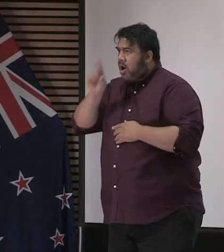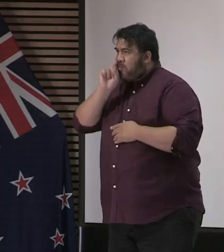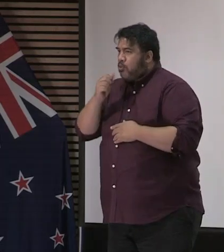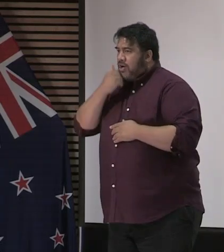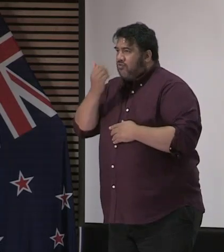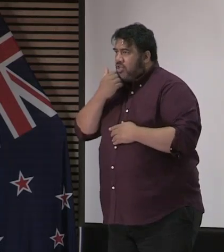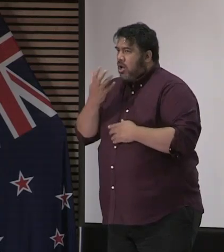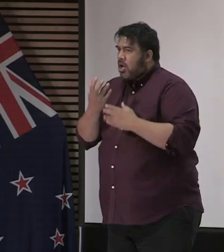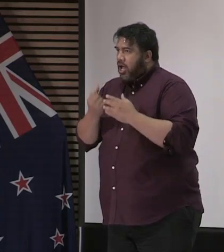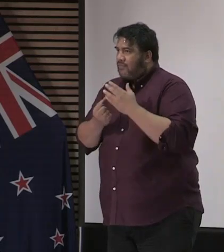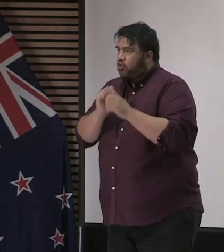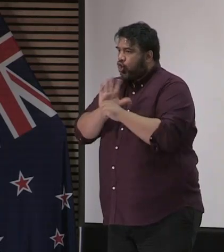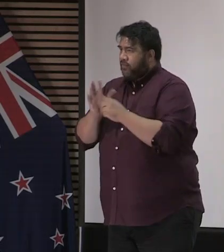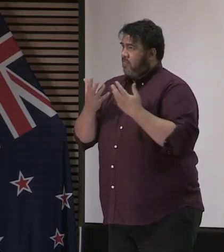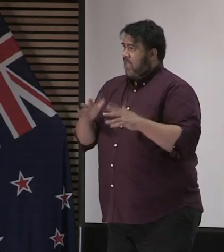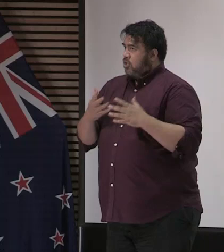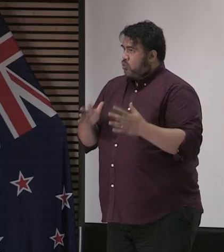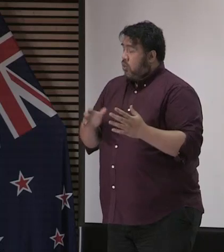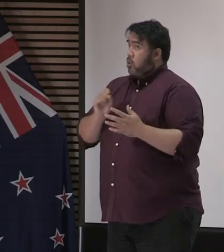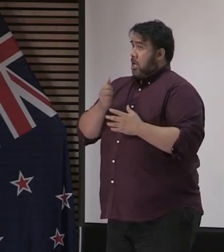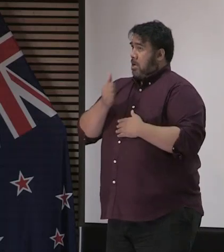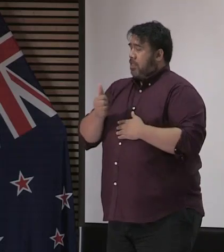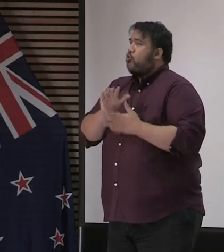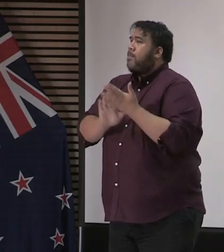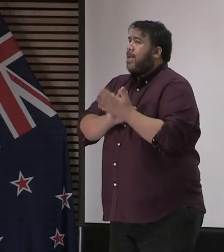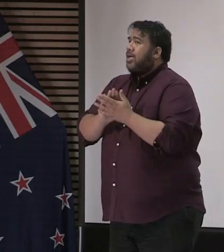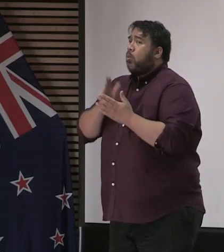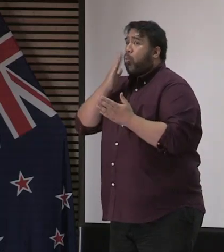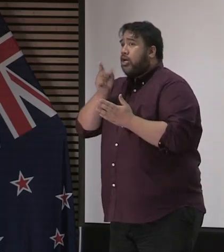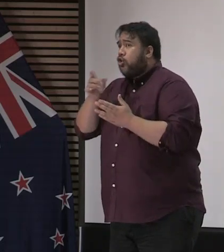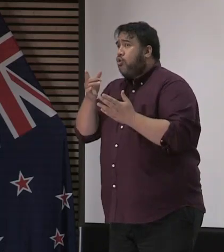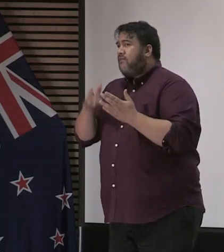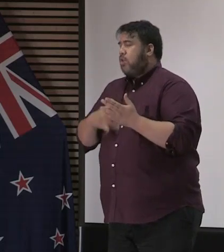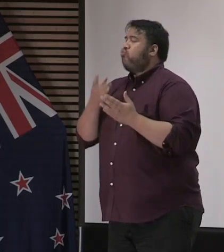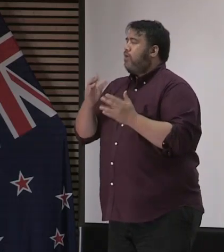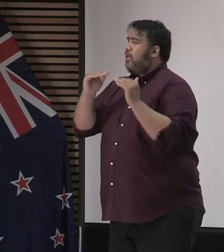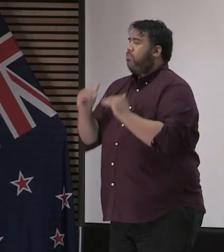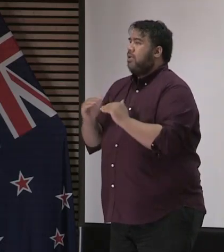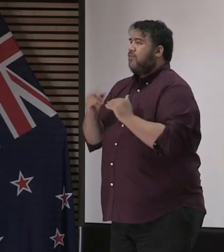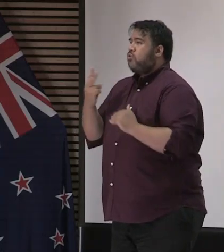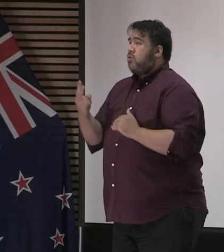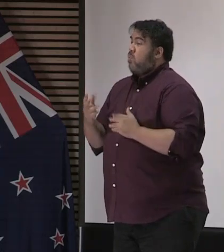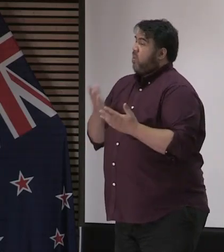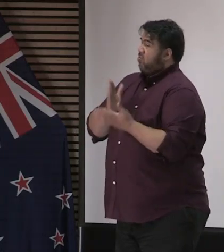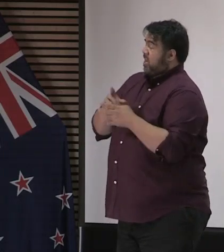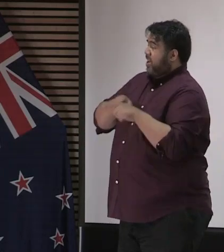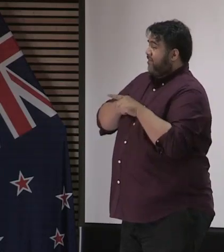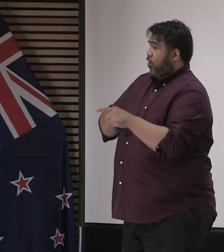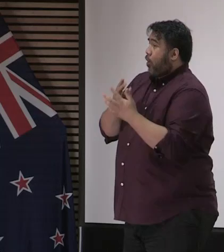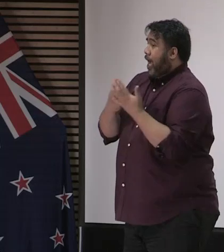the single-digit number of cases, what else do we have to do until you're comfortable for us to flick into Level 2?